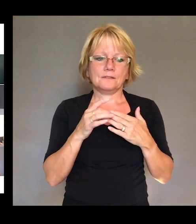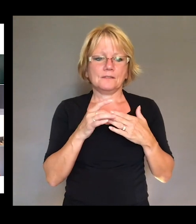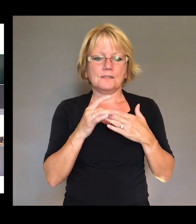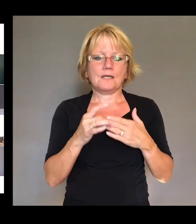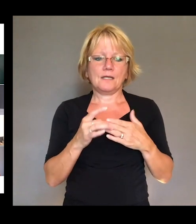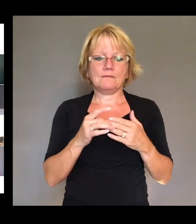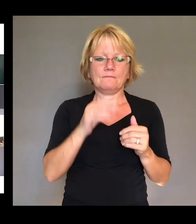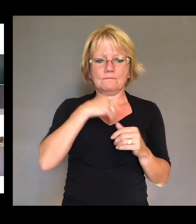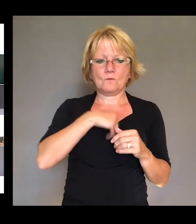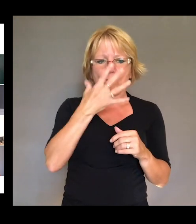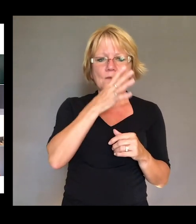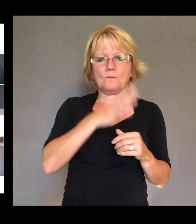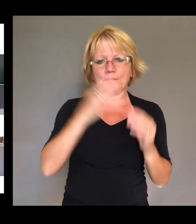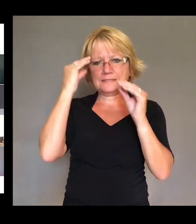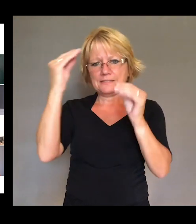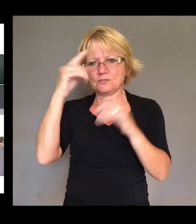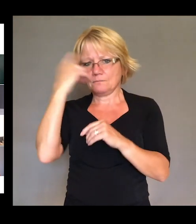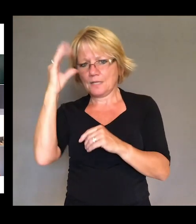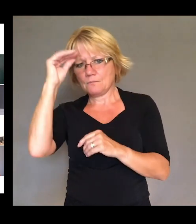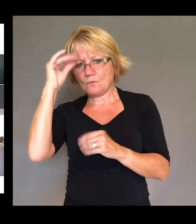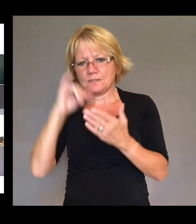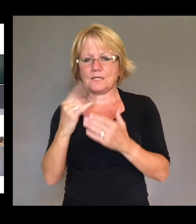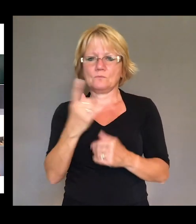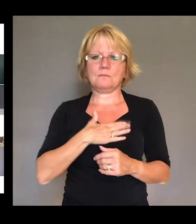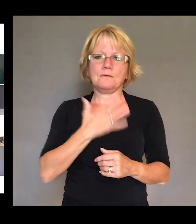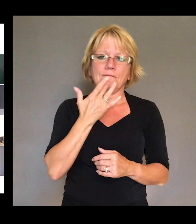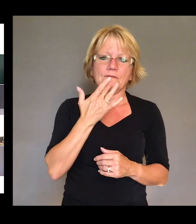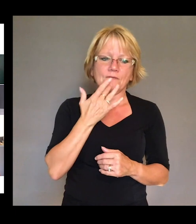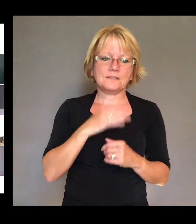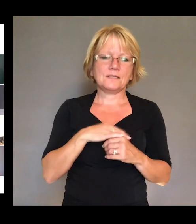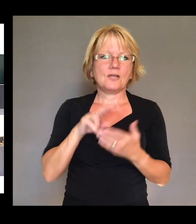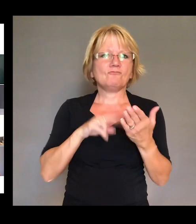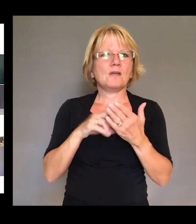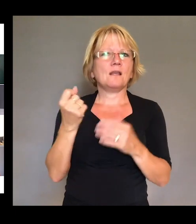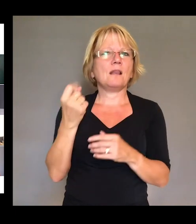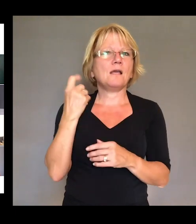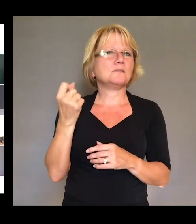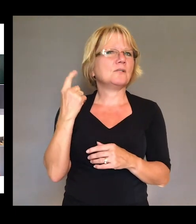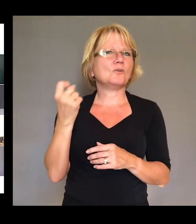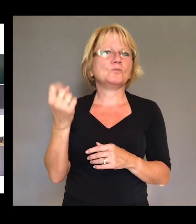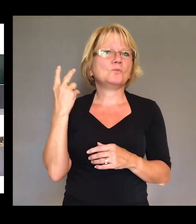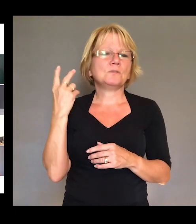The guide for white women who teach black boys. And probably my favorite one. I read like maybe like a year or two ago.